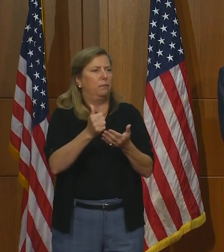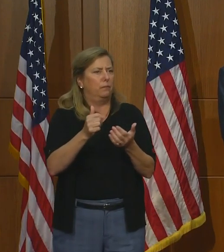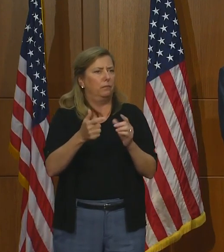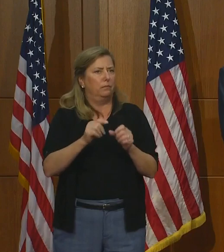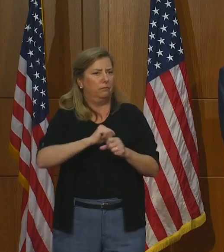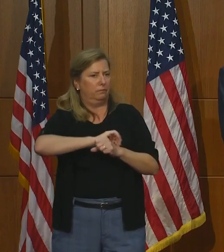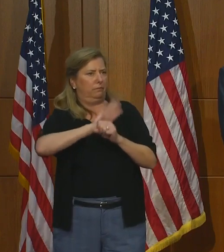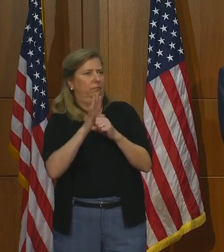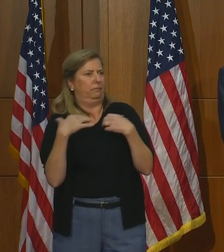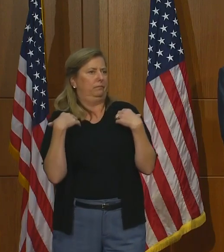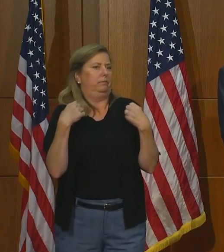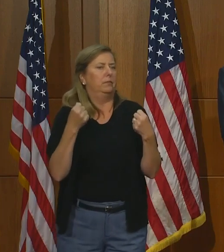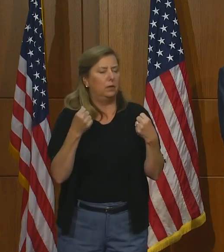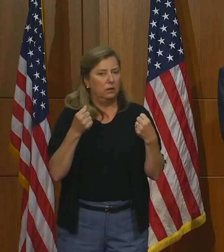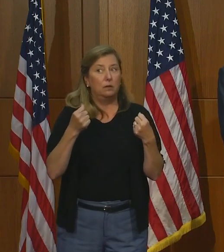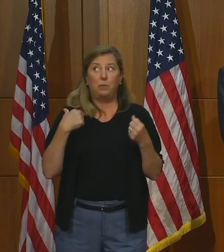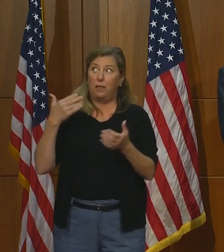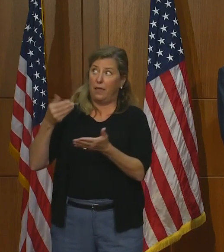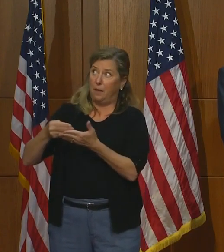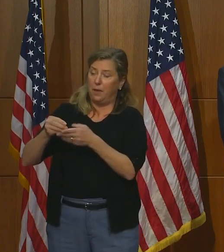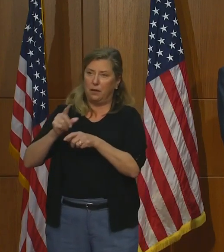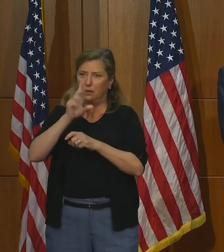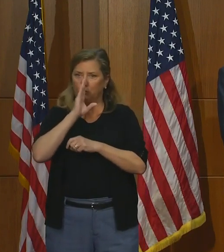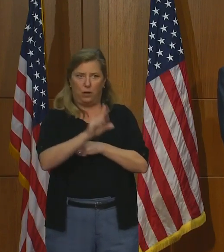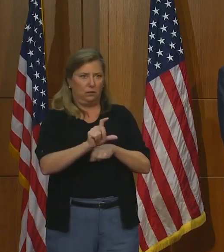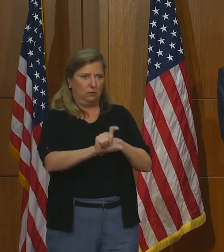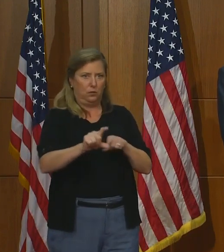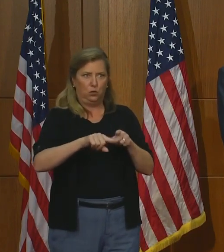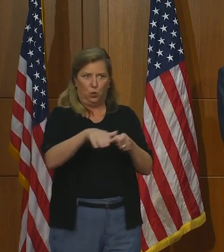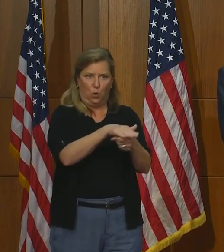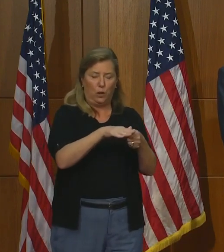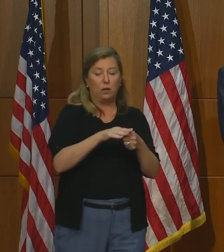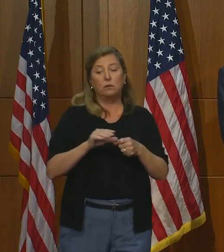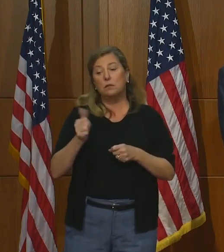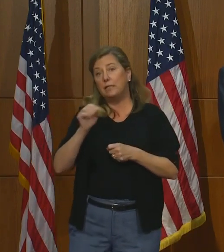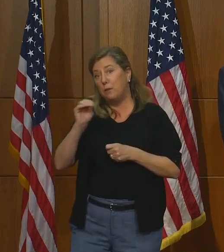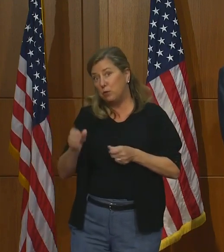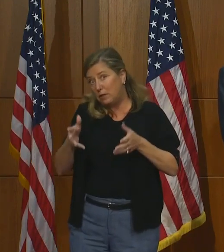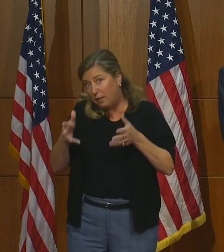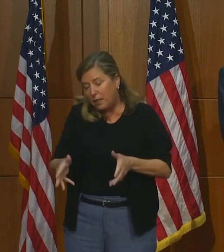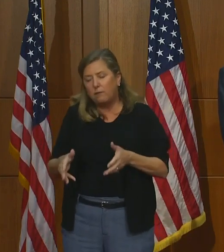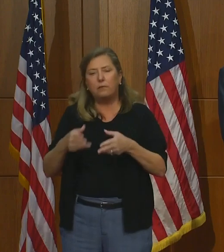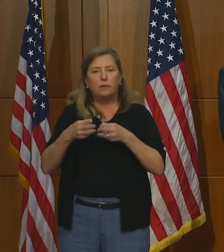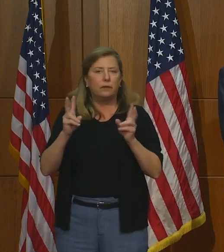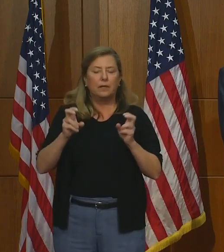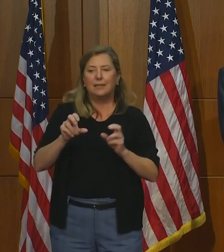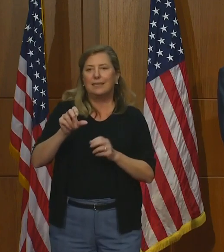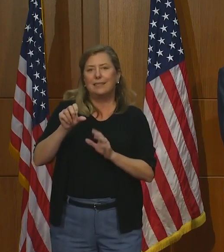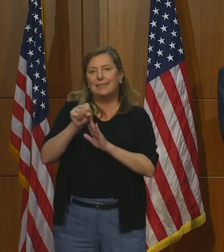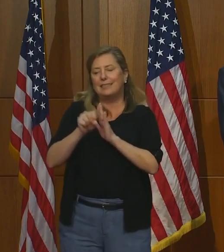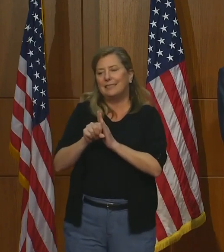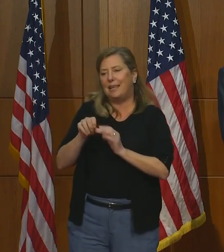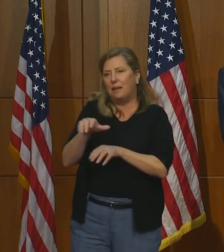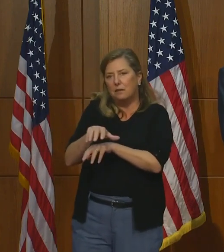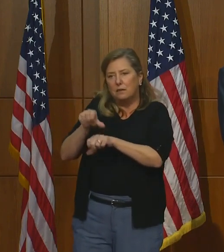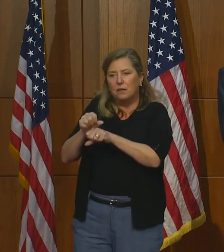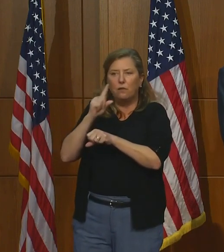THEIR NEEDS AS IT RELATES TO RELIEF. THE CORONAVIRUS. USED I DON'T ONE FOR MEDICINE THOSE.